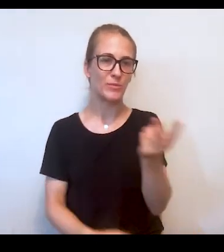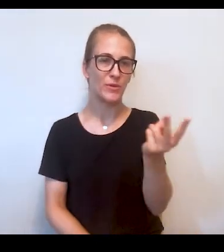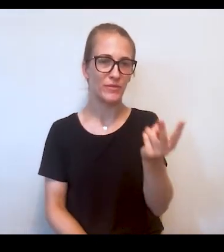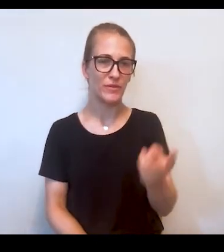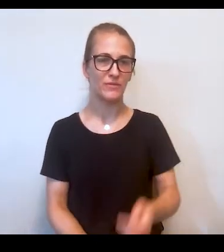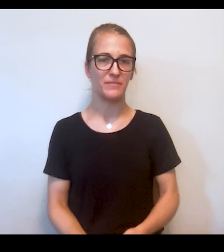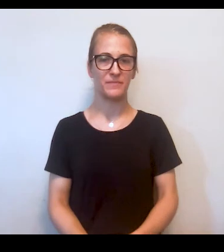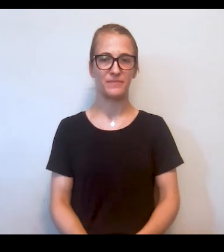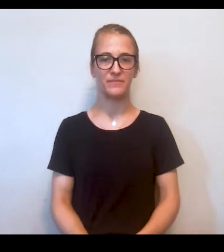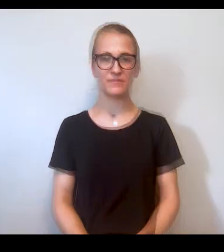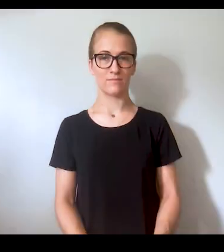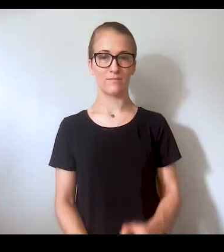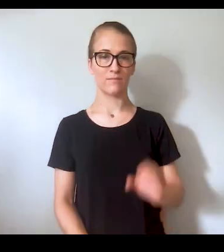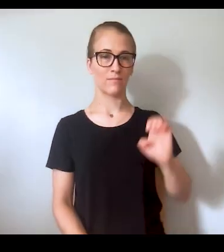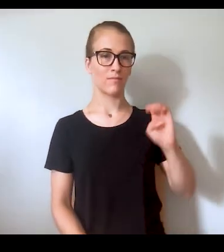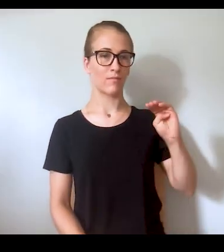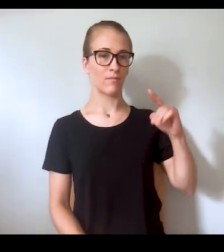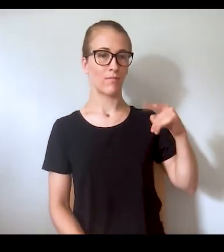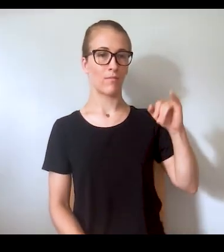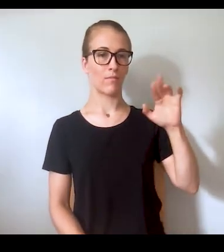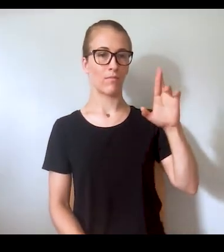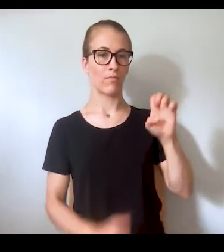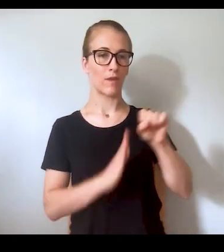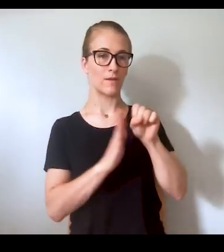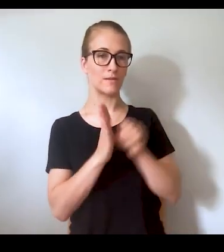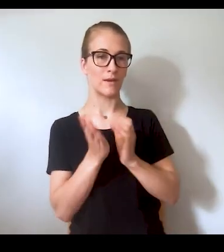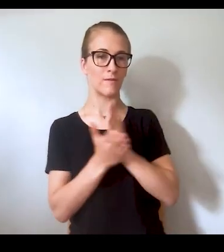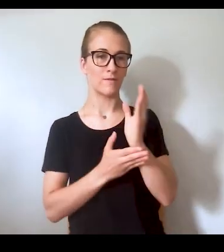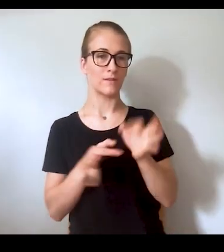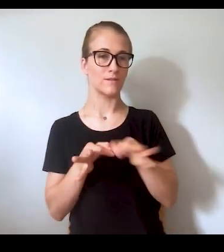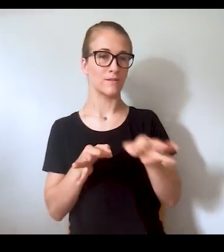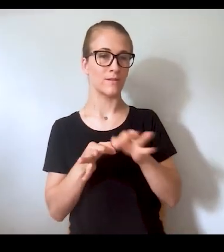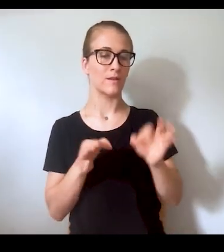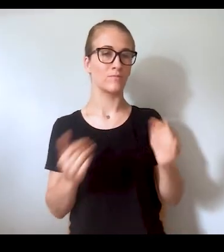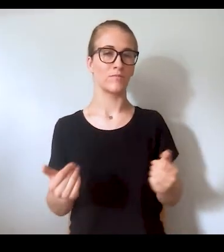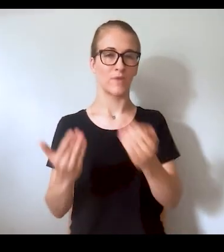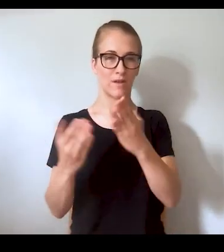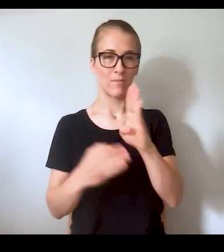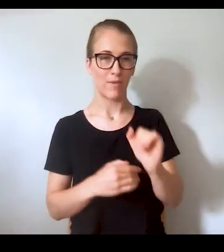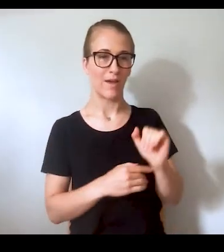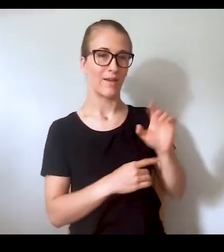[Katrin] "Empire State of Rights: Closed Captioned" has been brought to you by Disability Rights New York,